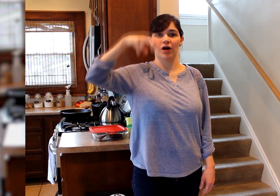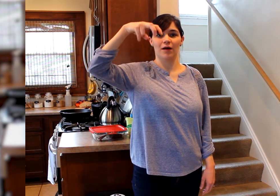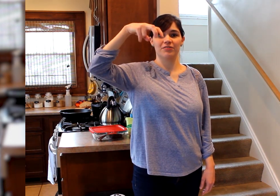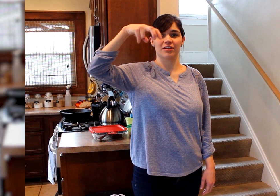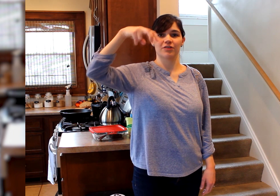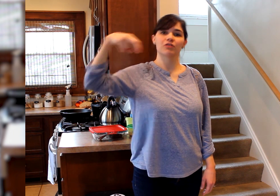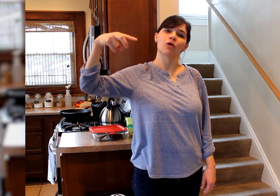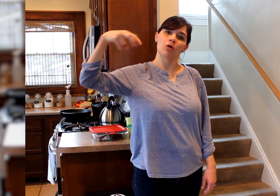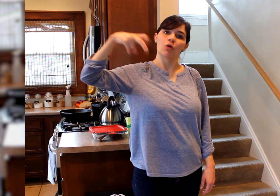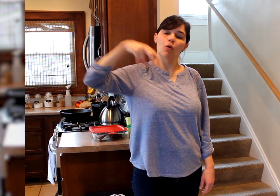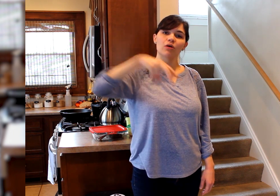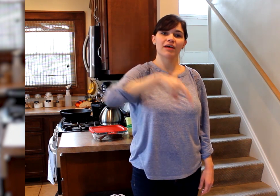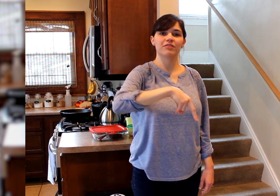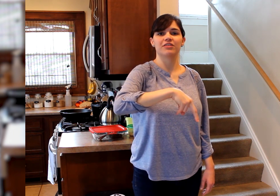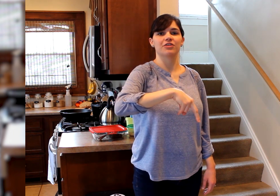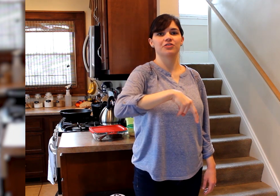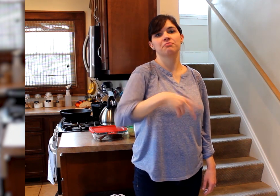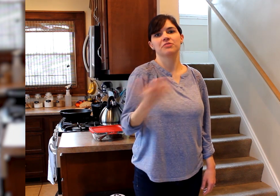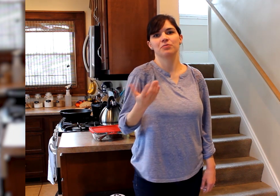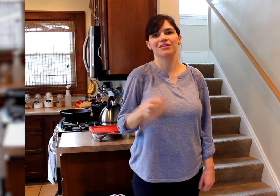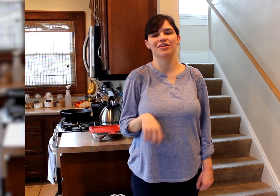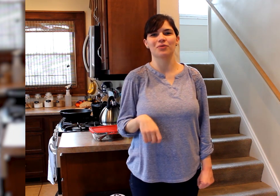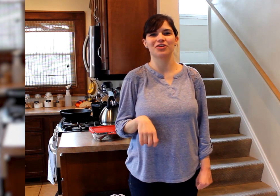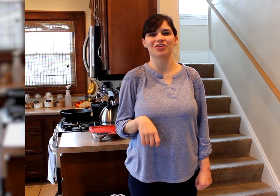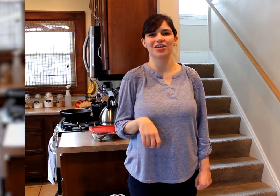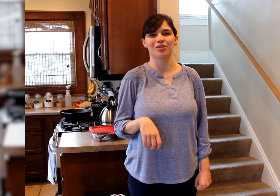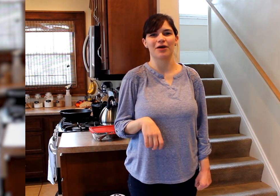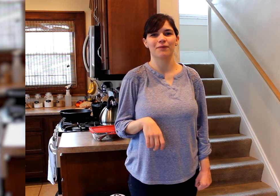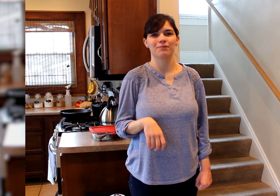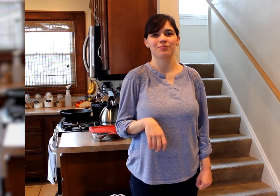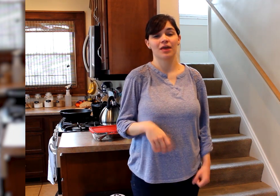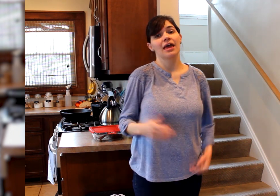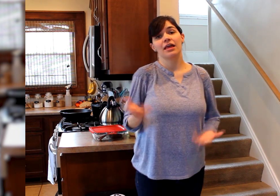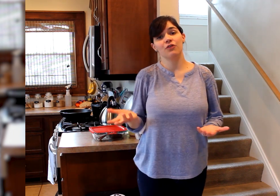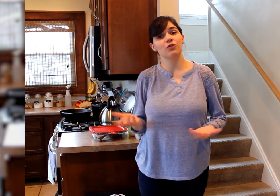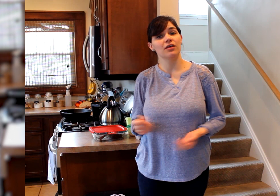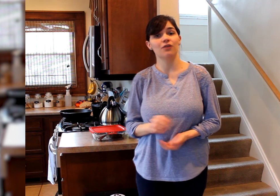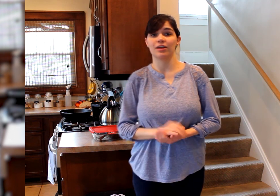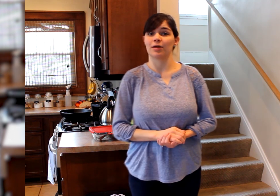upstairs or downstairs depending on what you're talking about. If you live in an